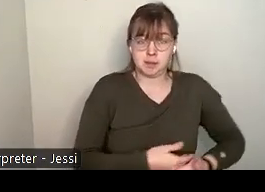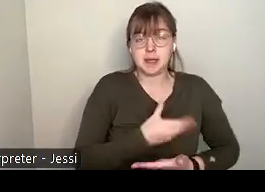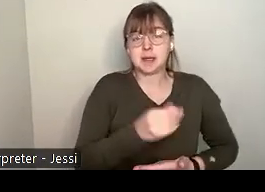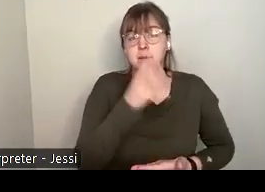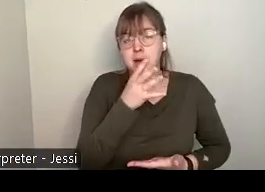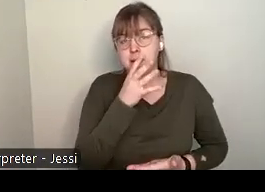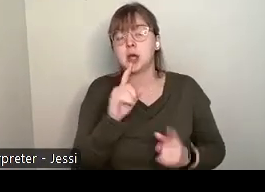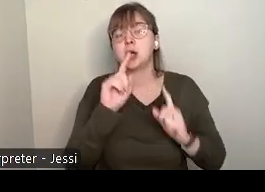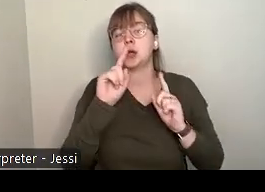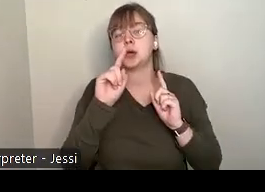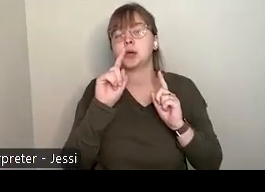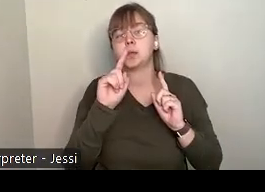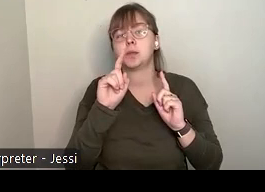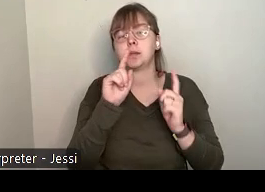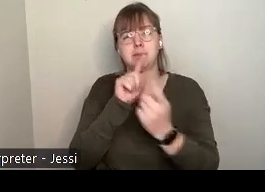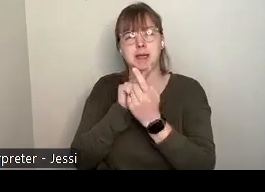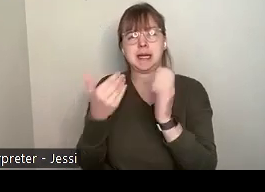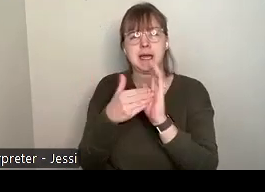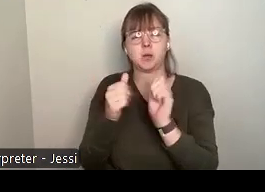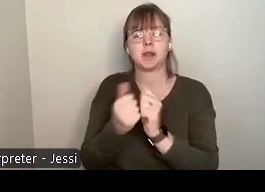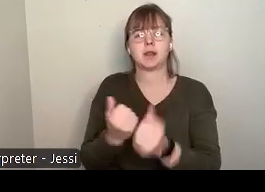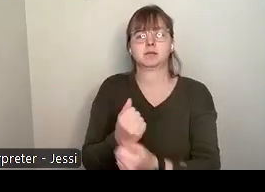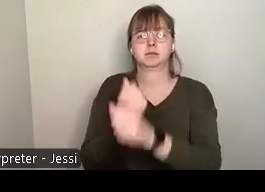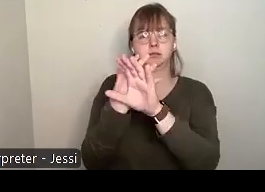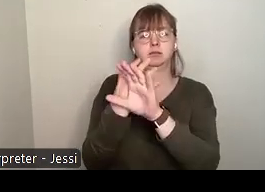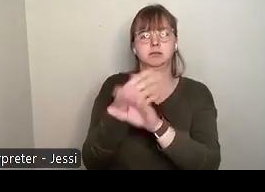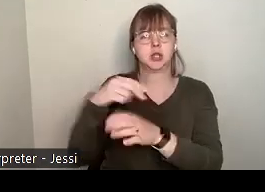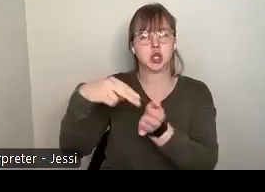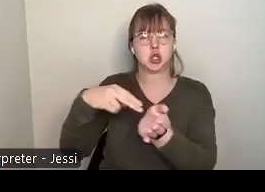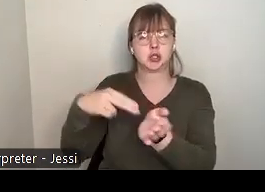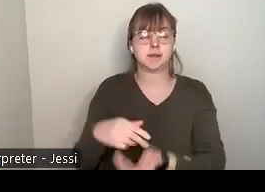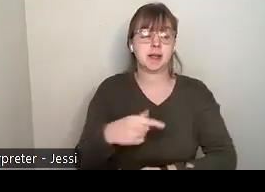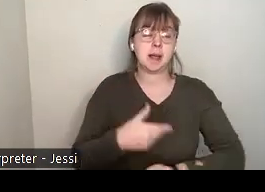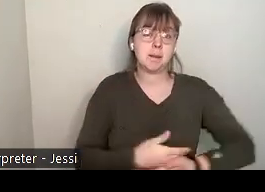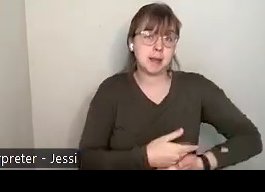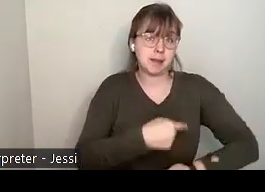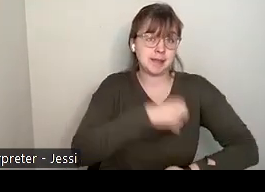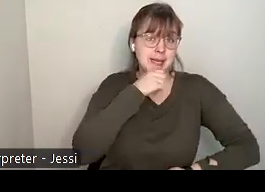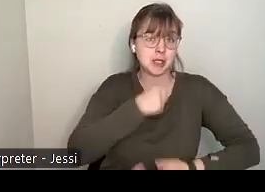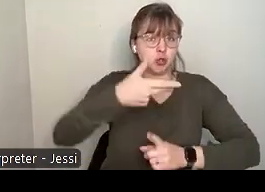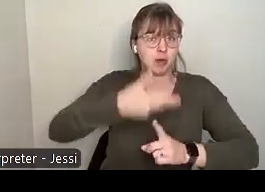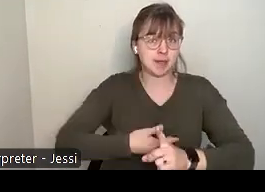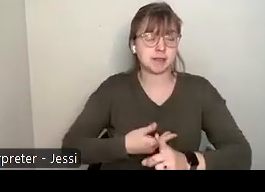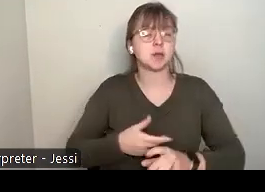teleconnect nurse at when Bella is 3 months old um and they do some follow-up assessment and the